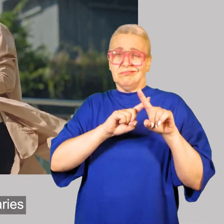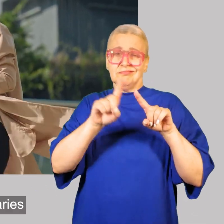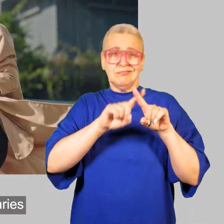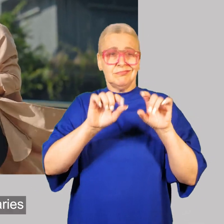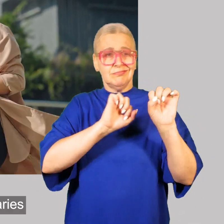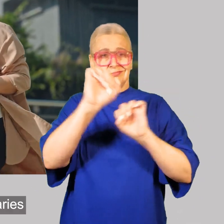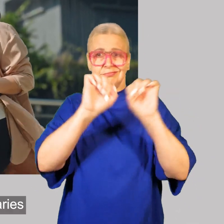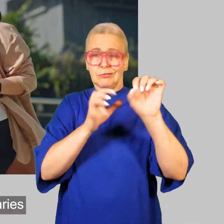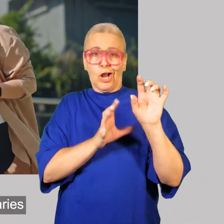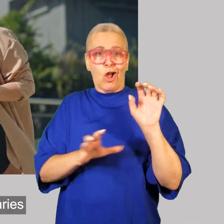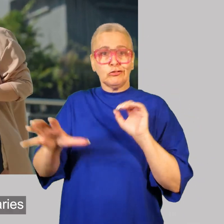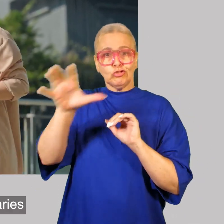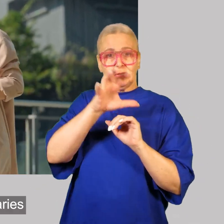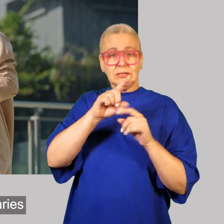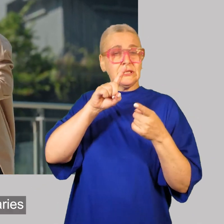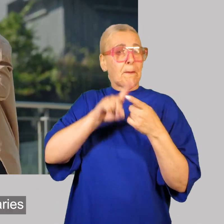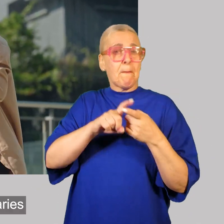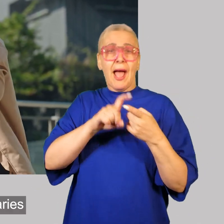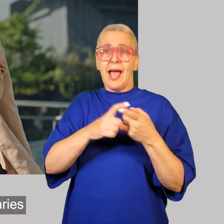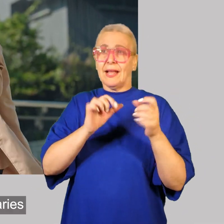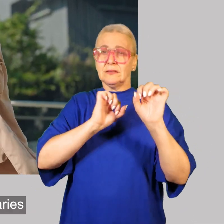The global prevalence of gestational diabetes varies